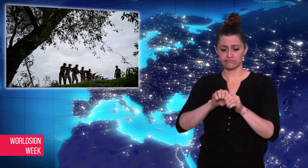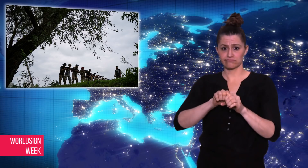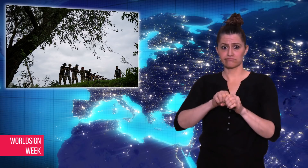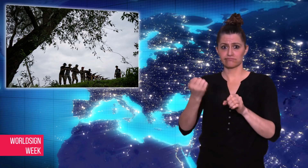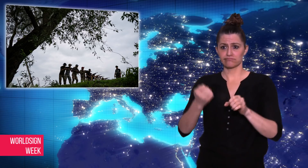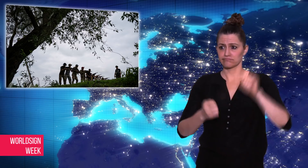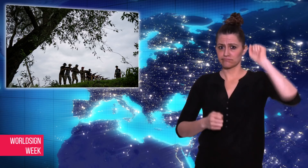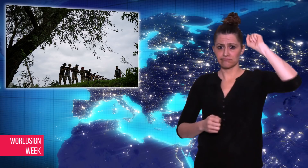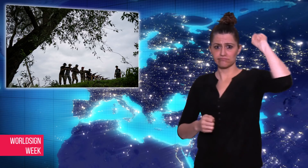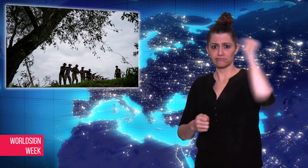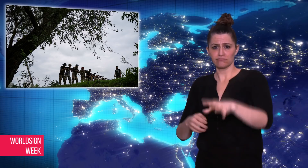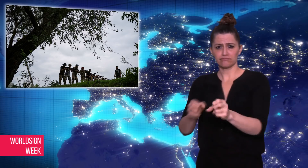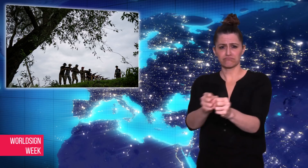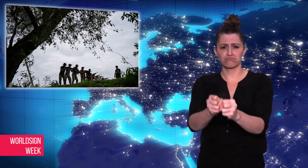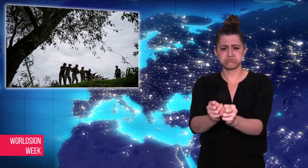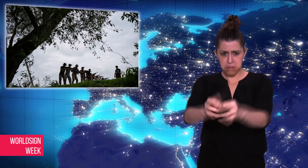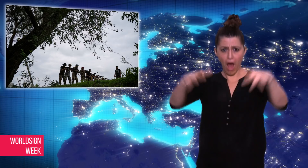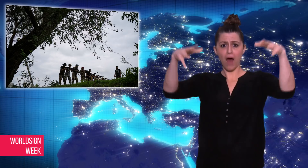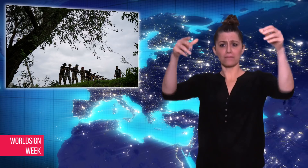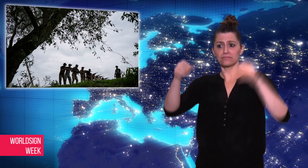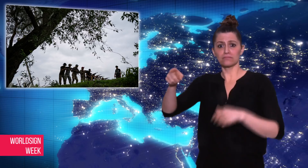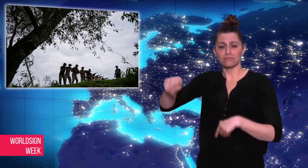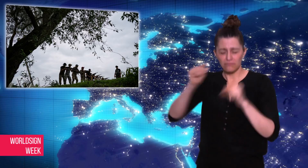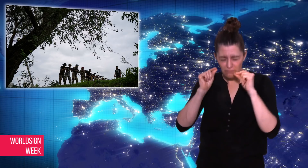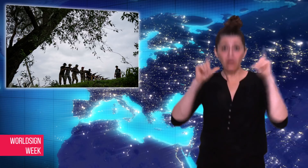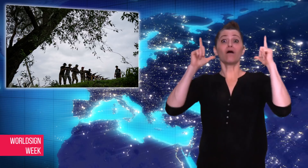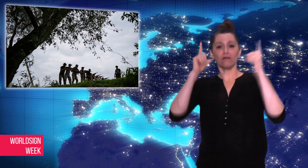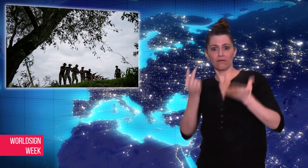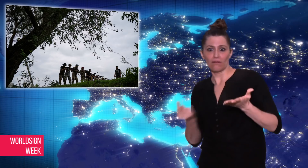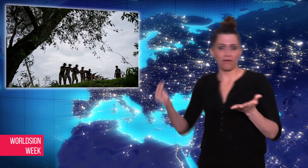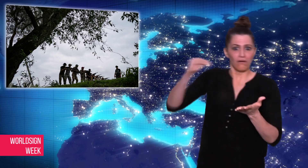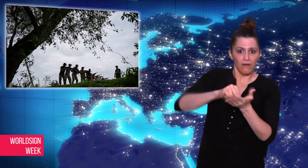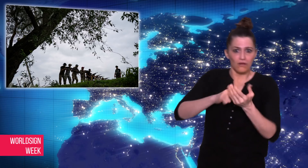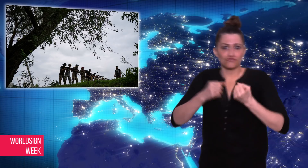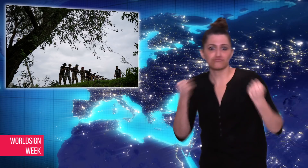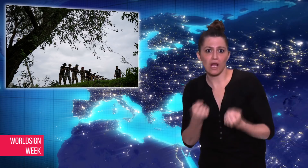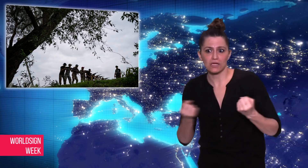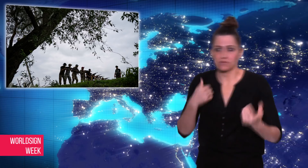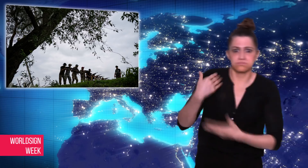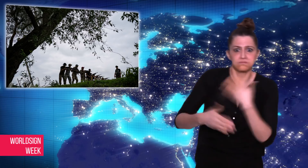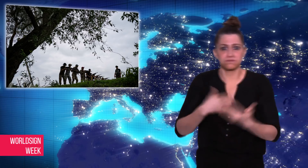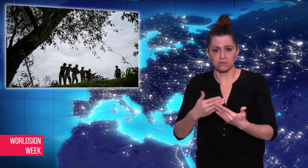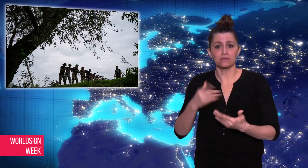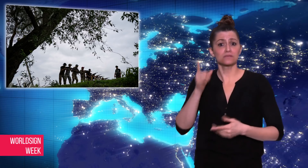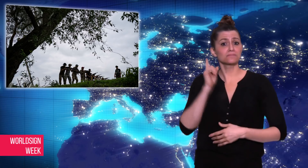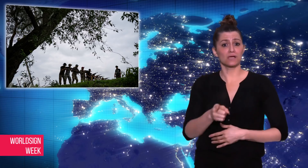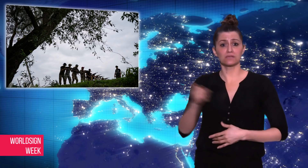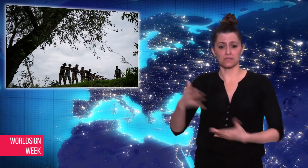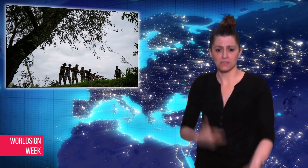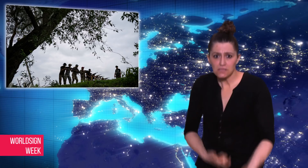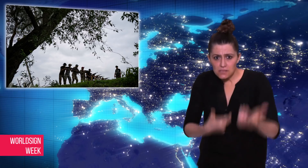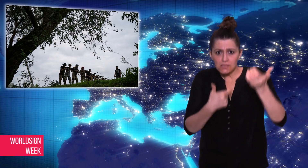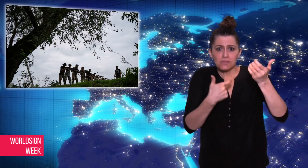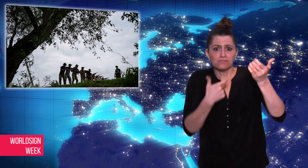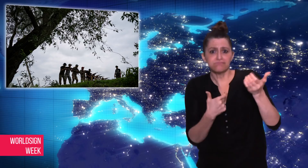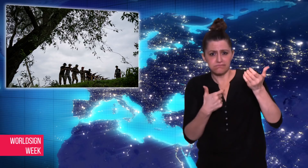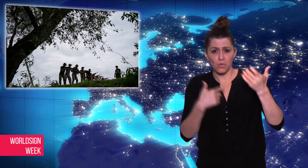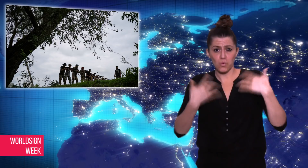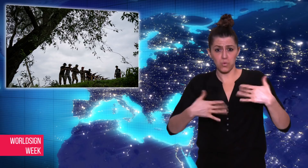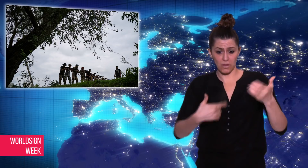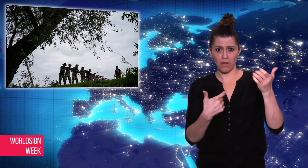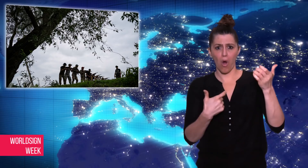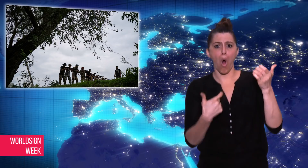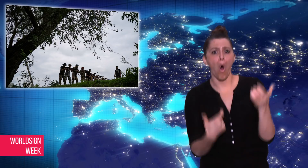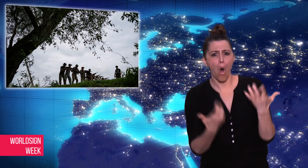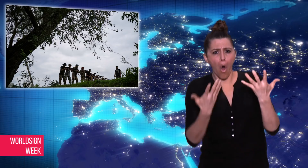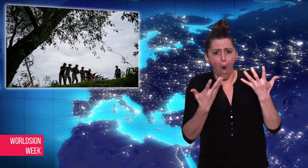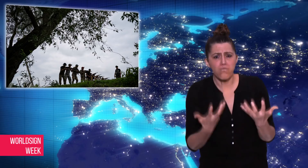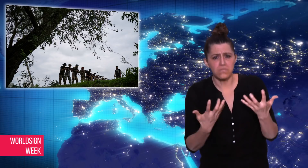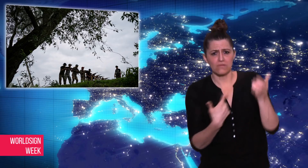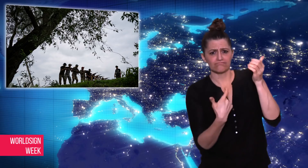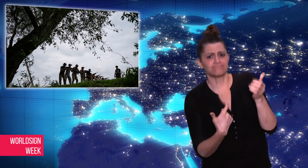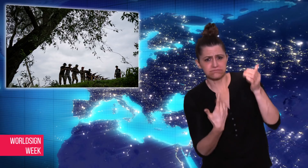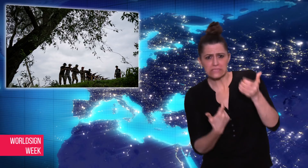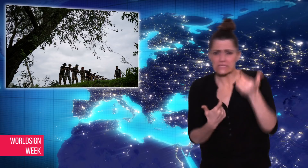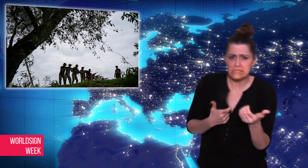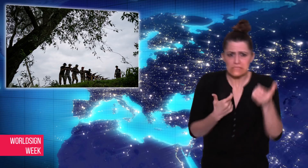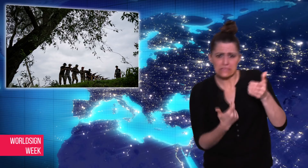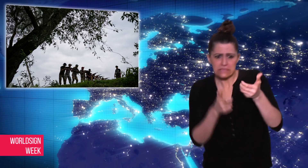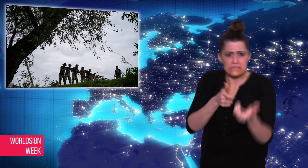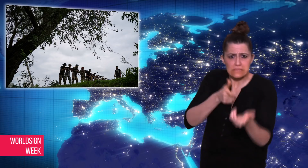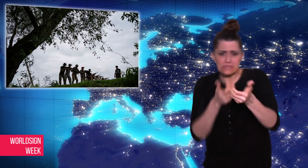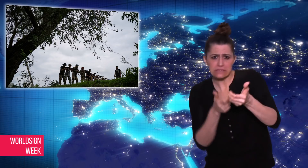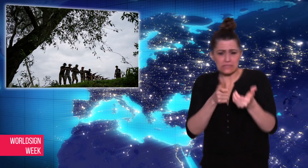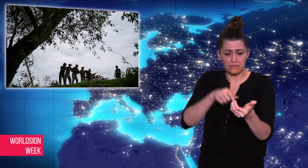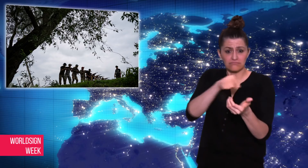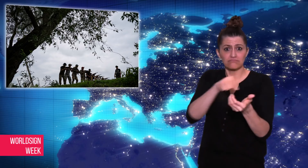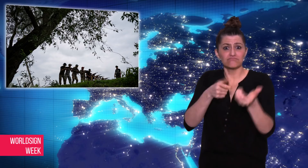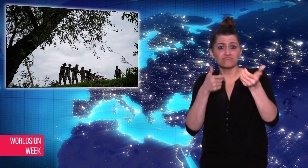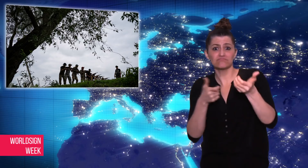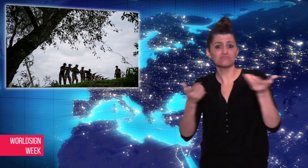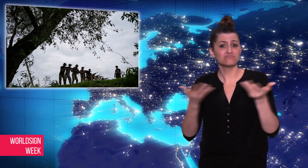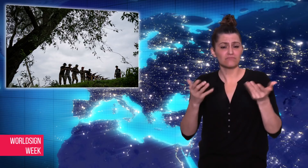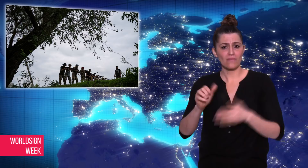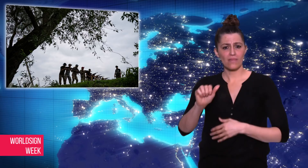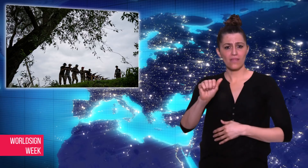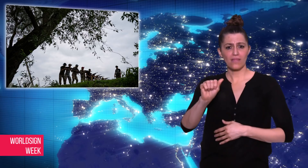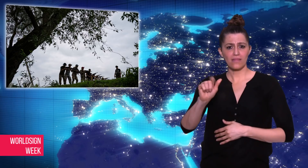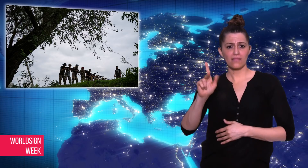Training included waking up in the middle of the night by a grenade,